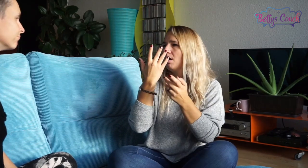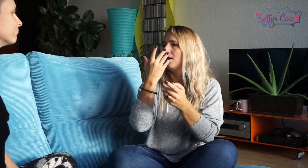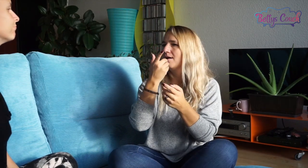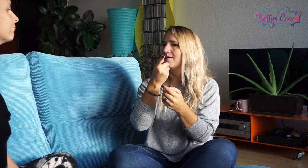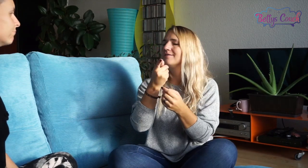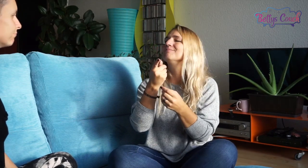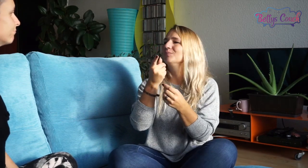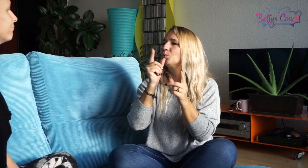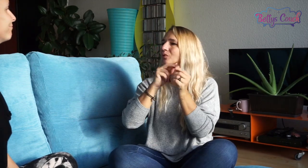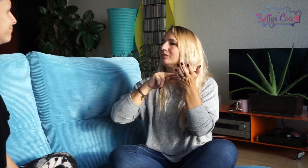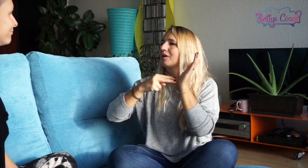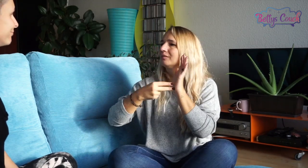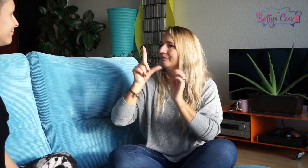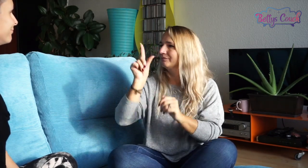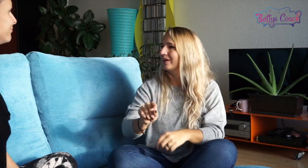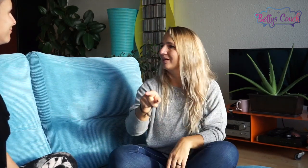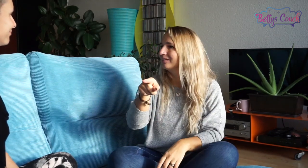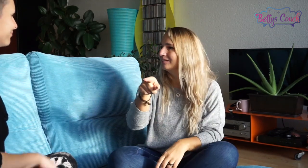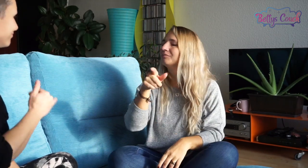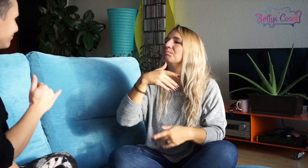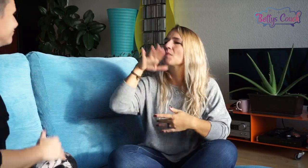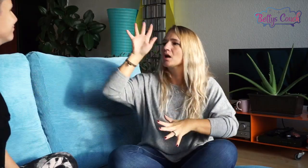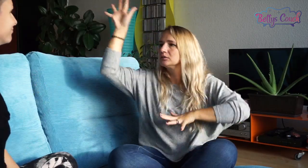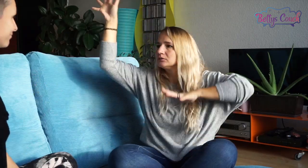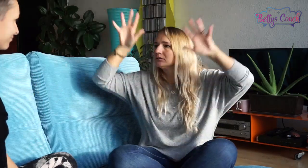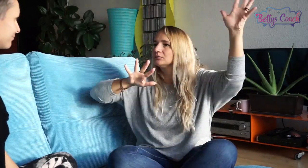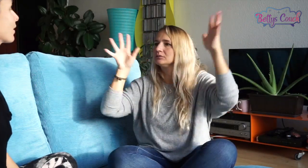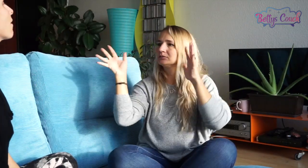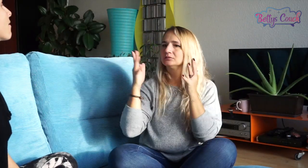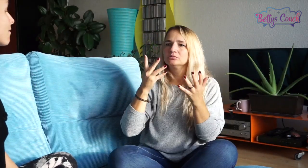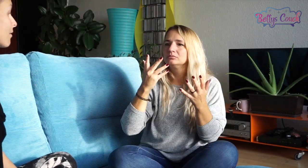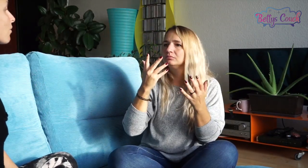There we communicated with "hands and feet". There is very little contact via technology.